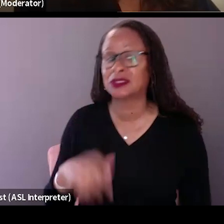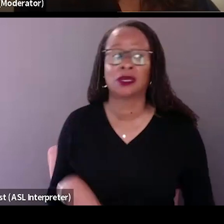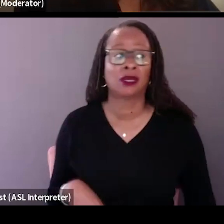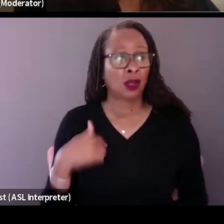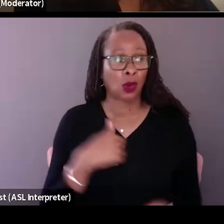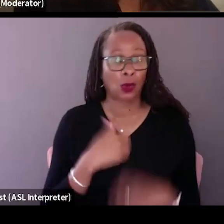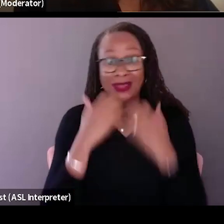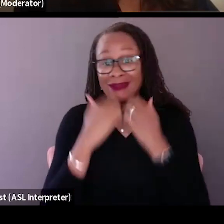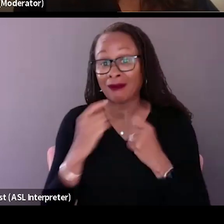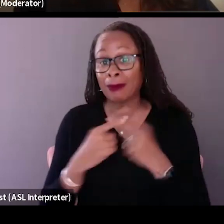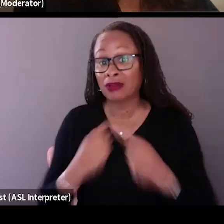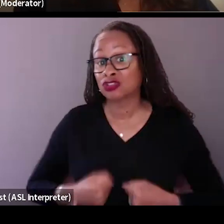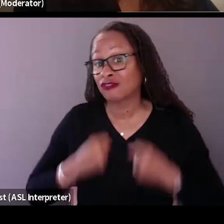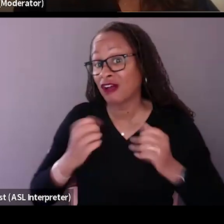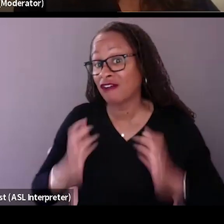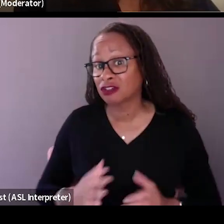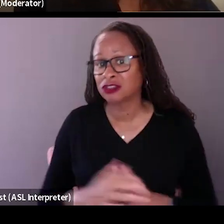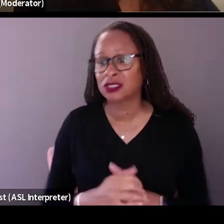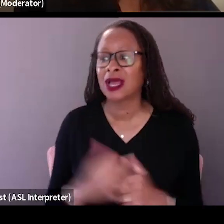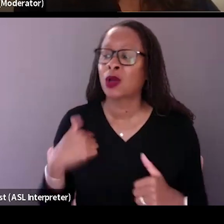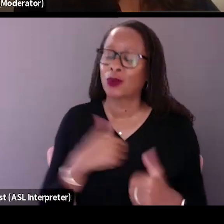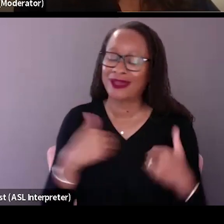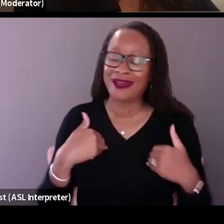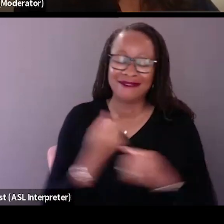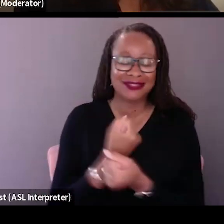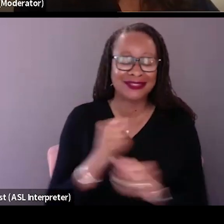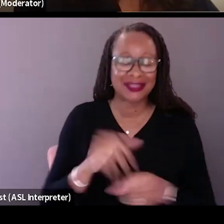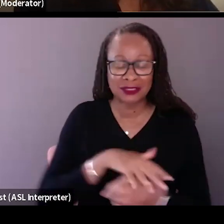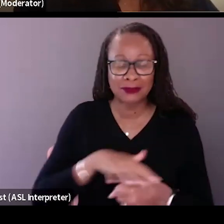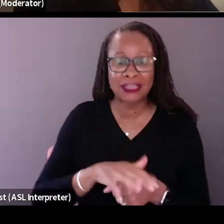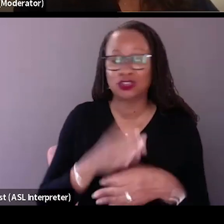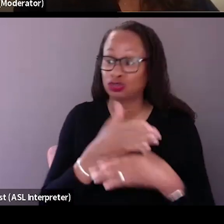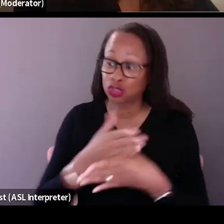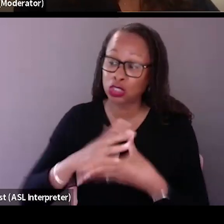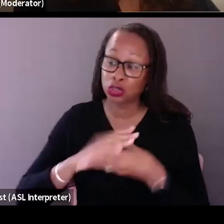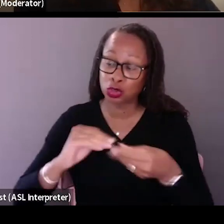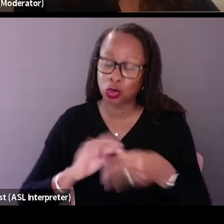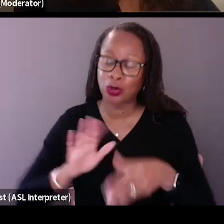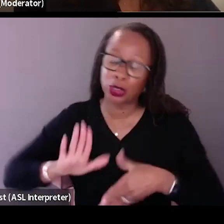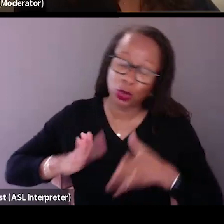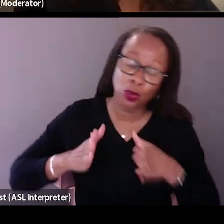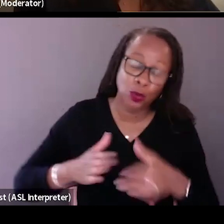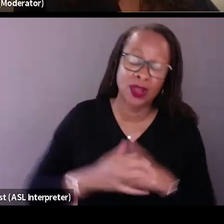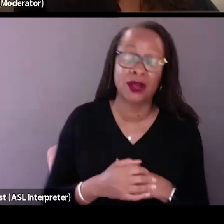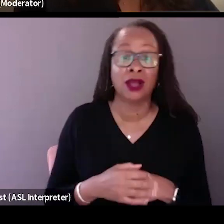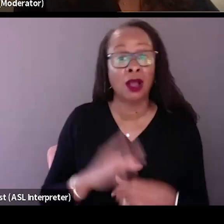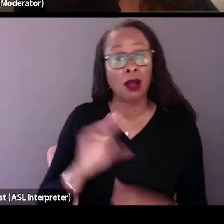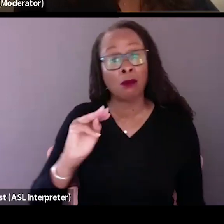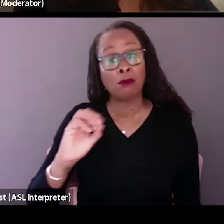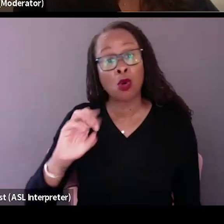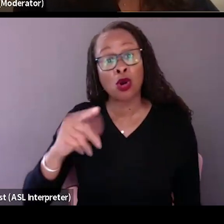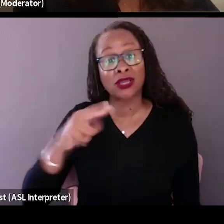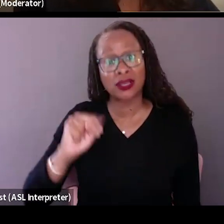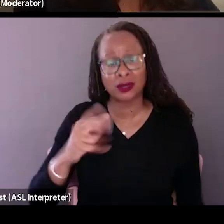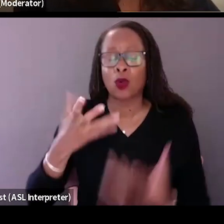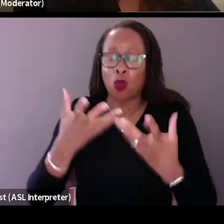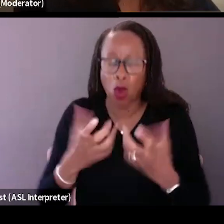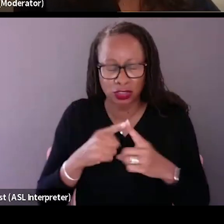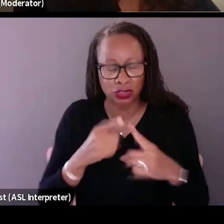And that was kind of how we got her in. She wanted to tell her story. Many people wanted to get her story